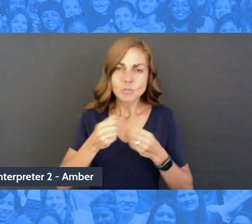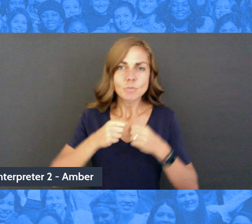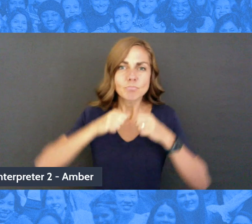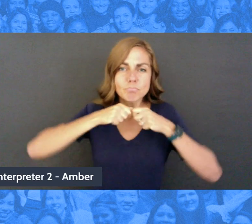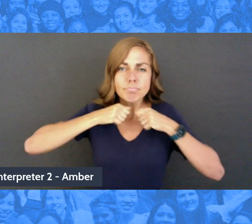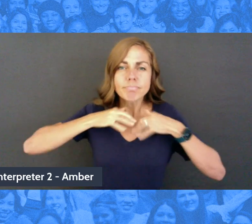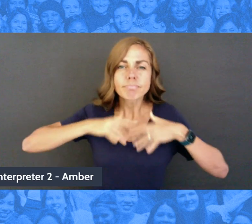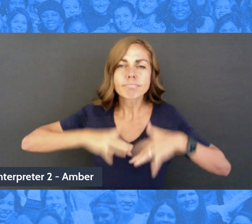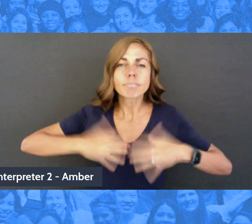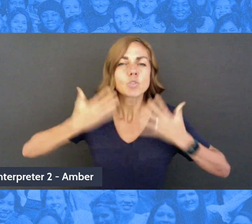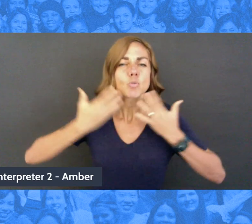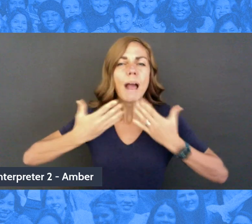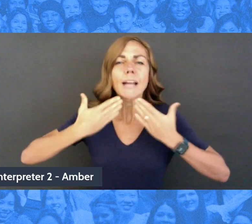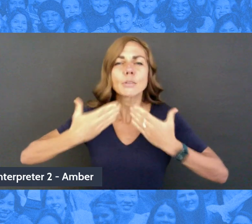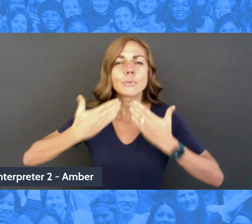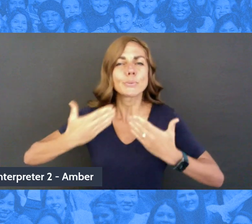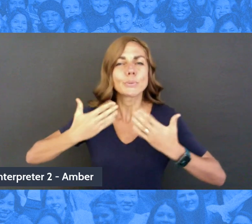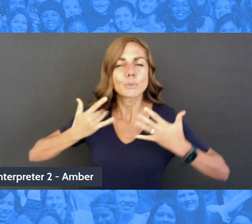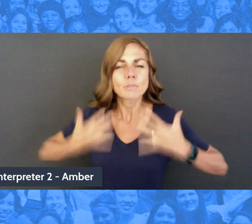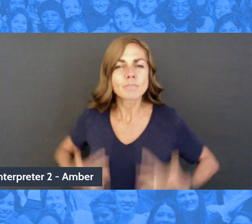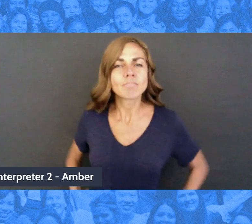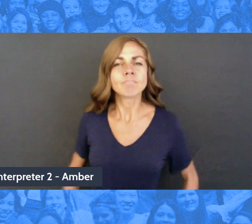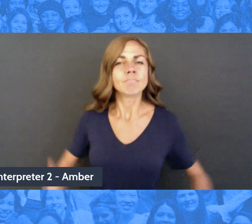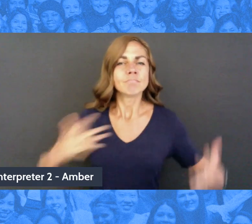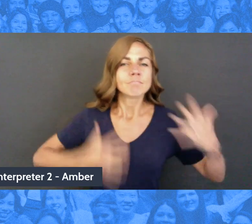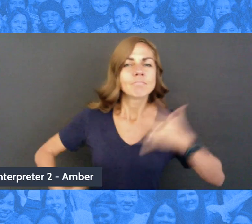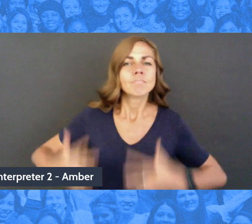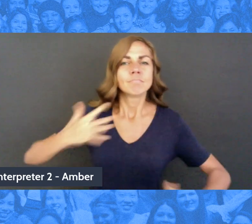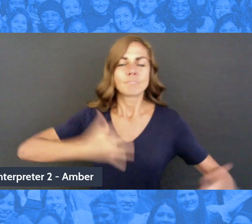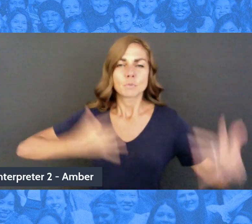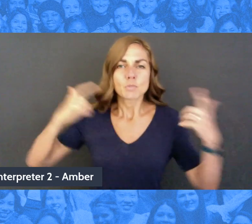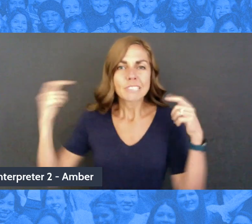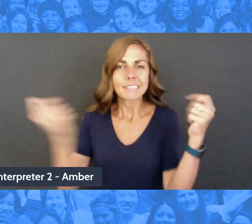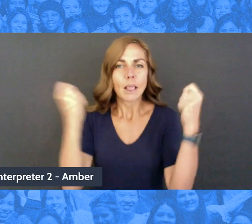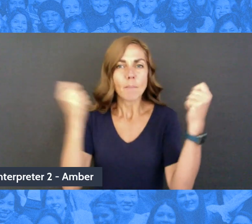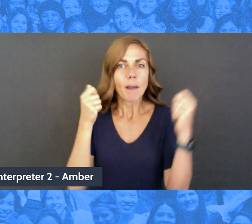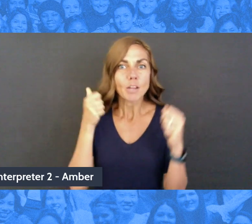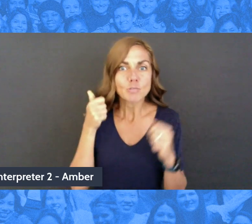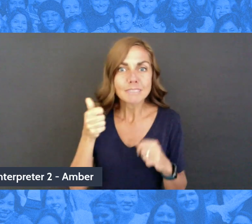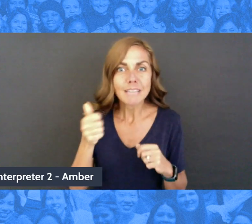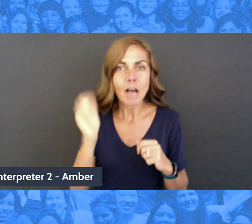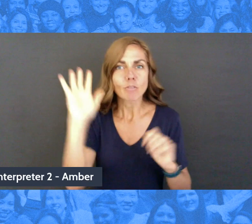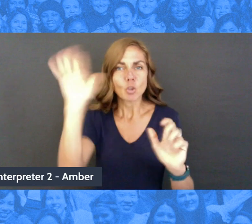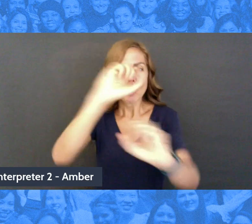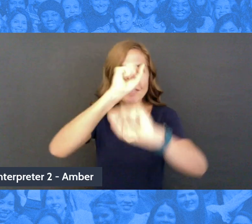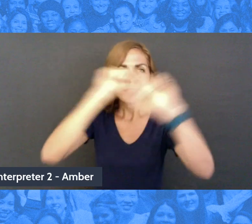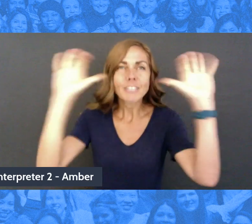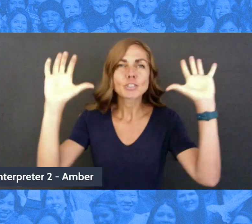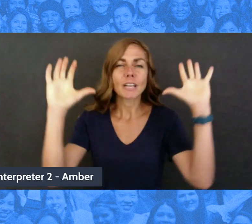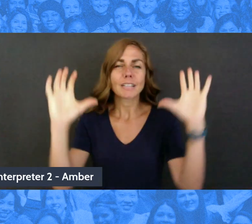to celebrate yourself for your vision, for your generous heart,